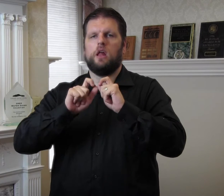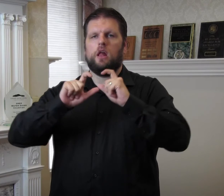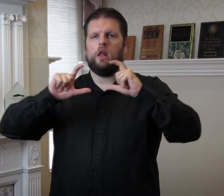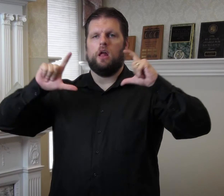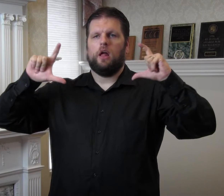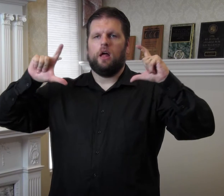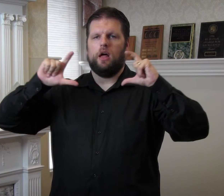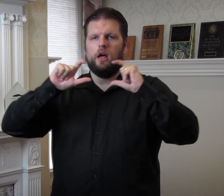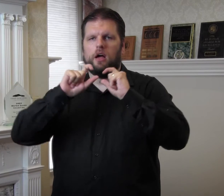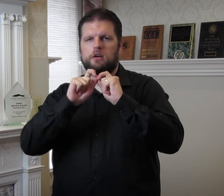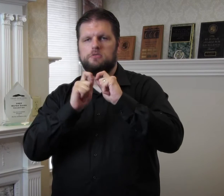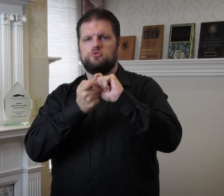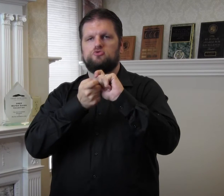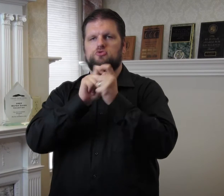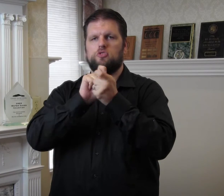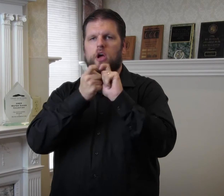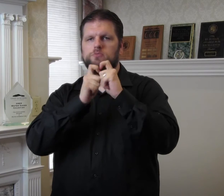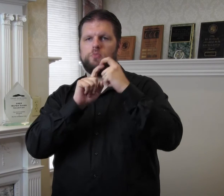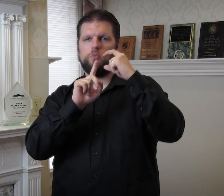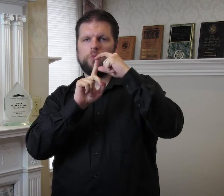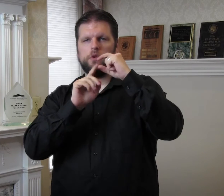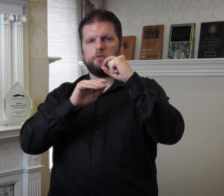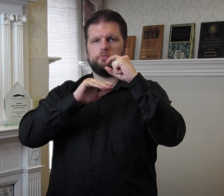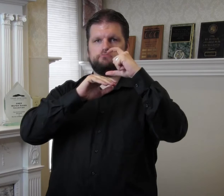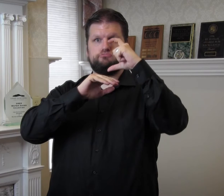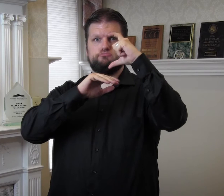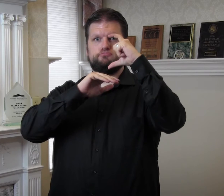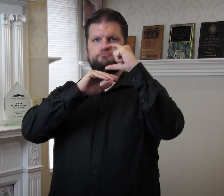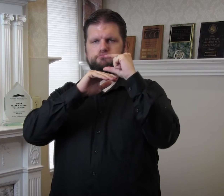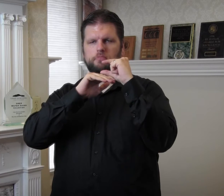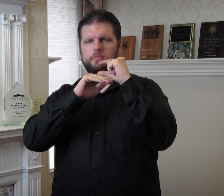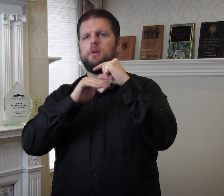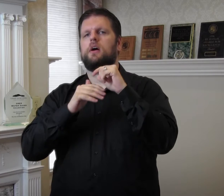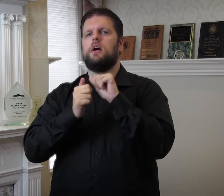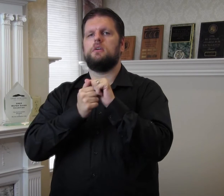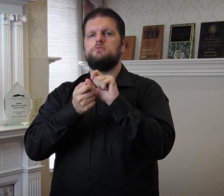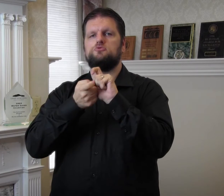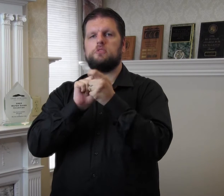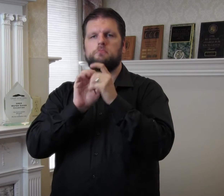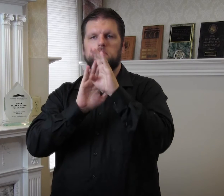to enlarge the text, make the words bigger,